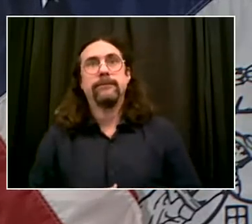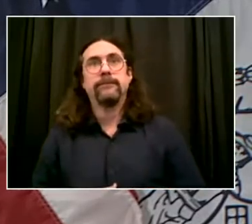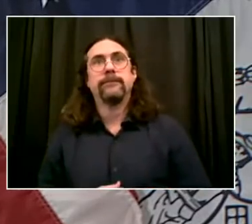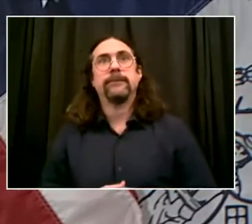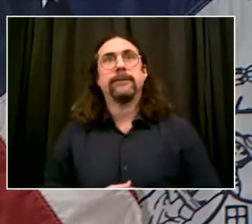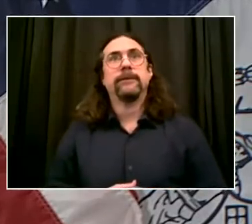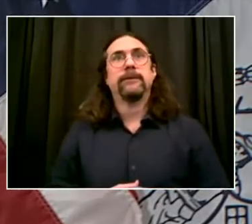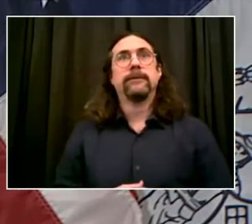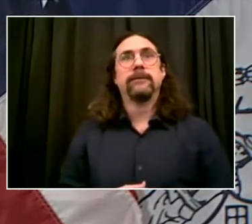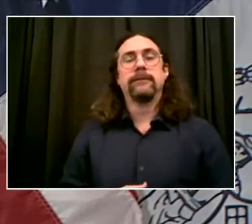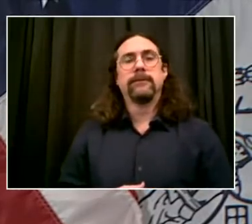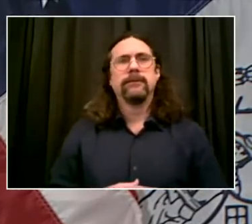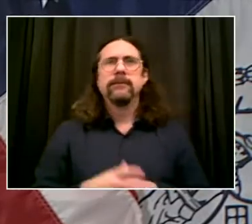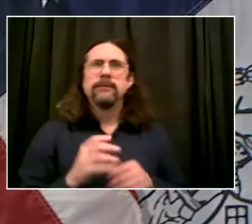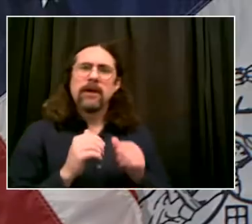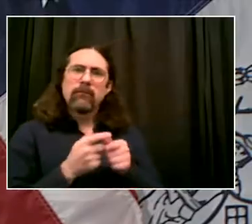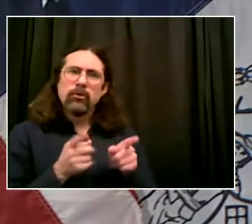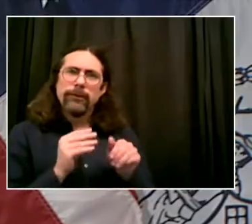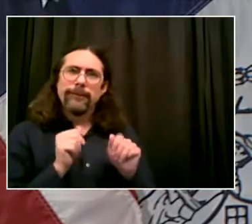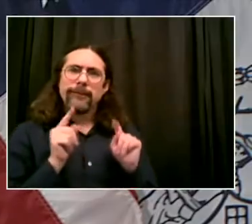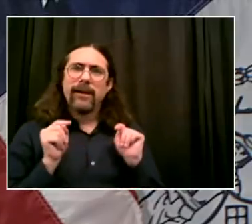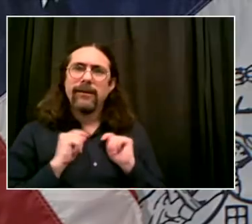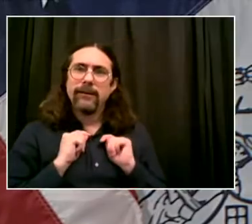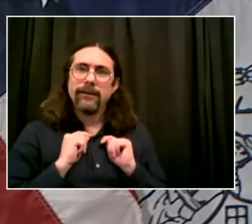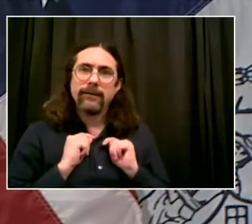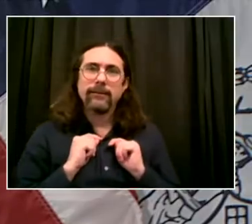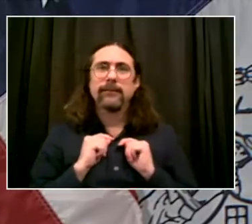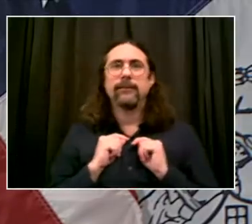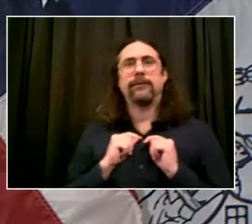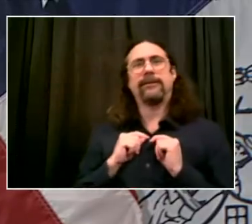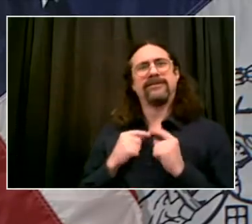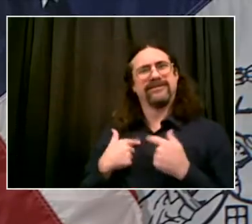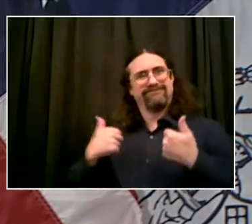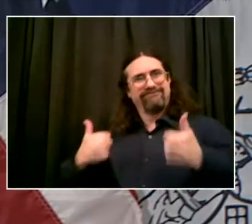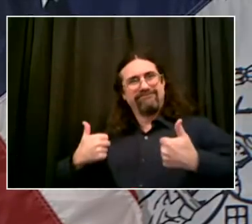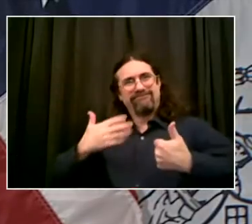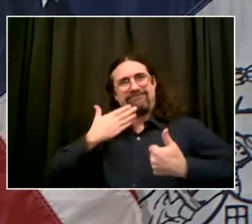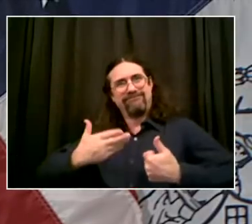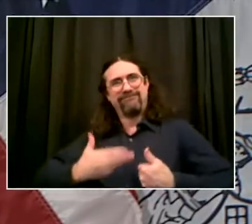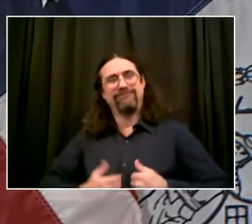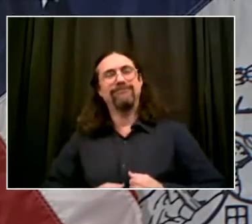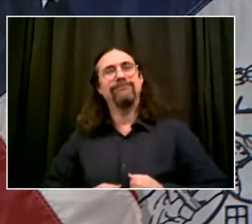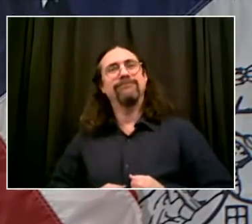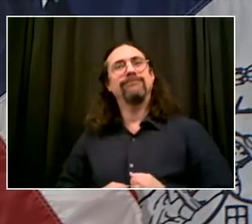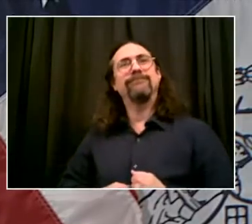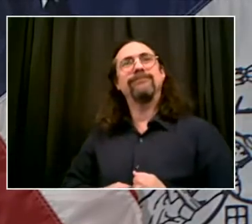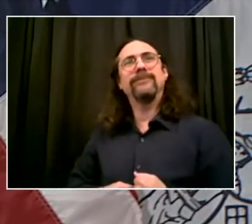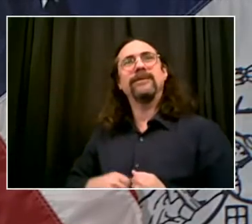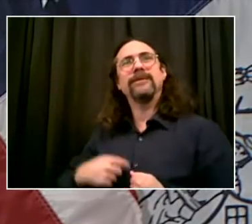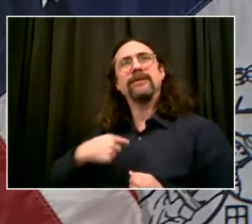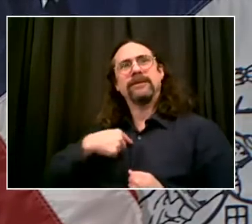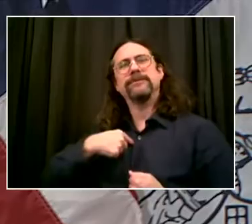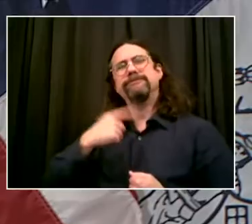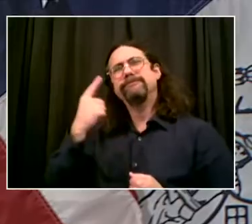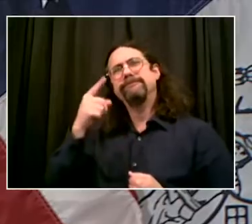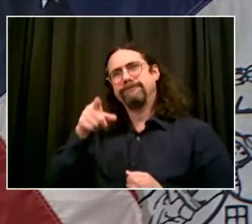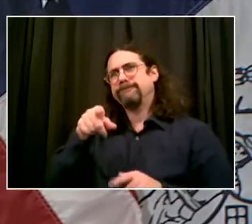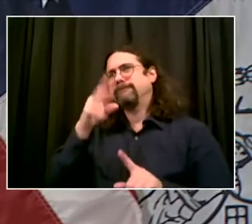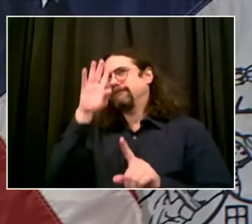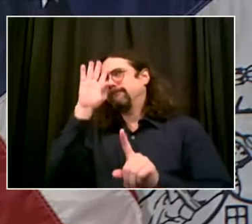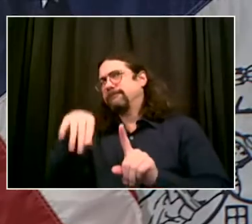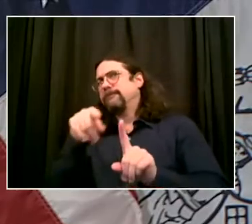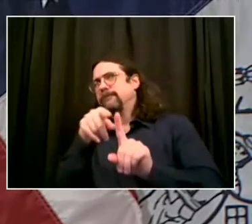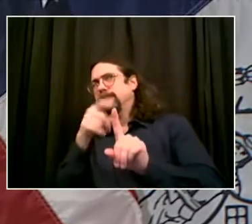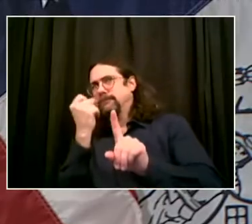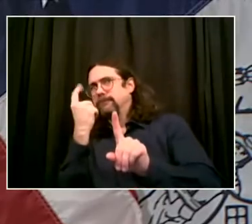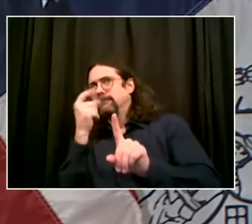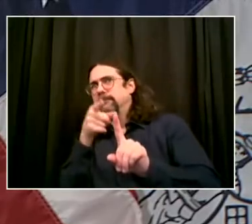GOOD MORNING